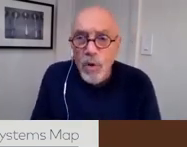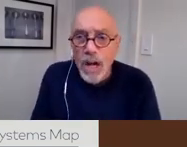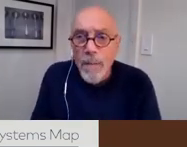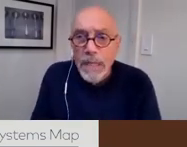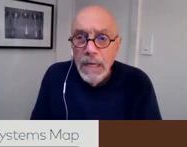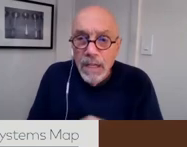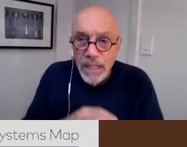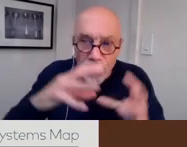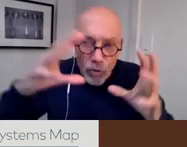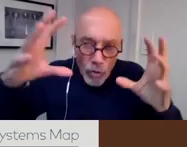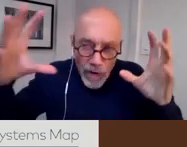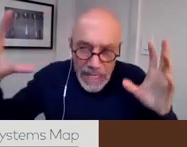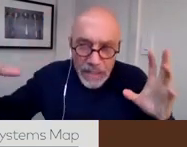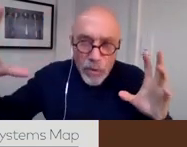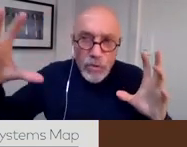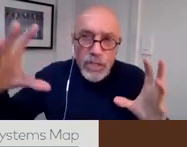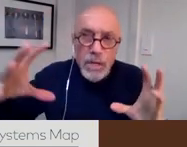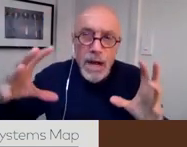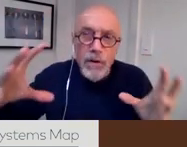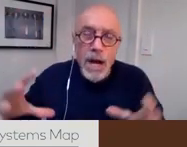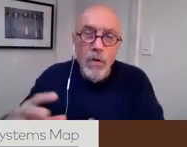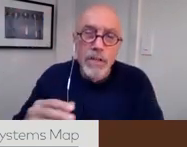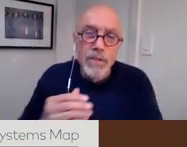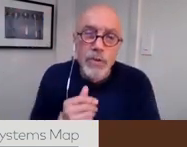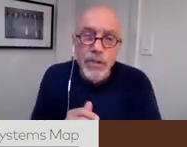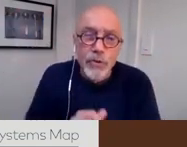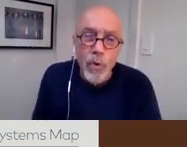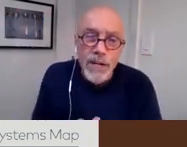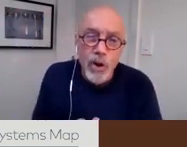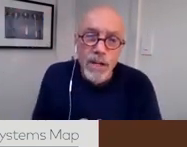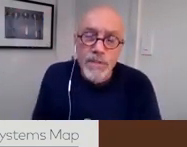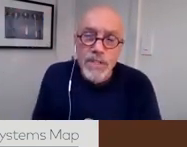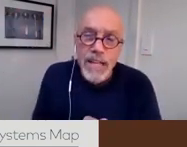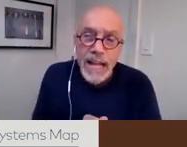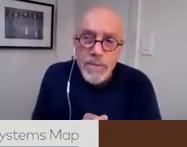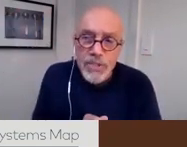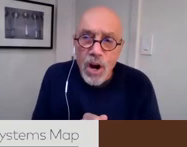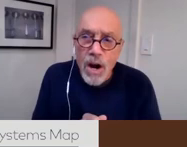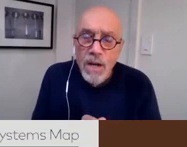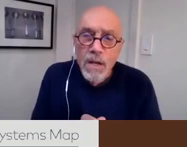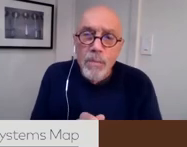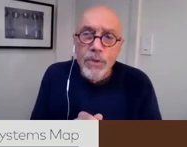one a copy. It's crazy when you think about how intertwined all of these elements are.